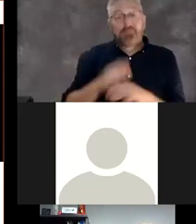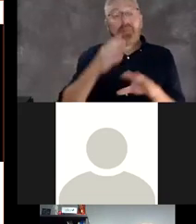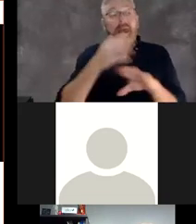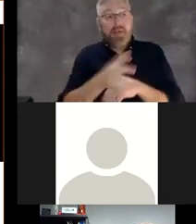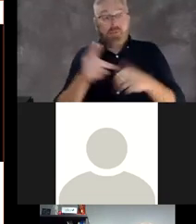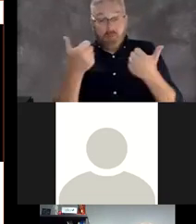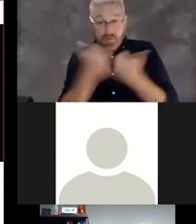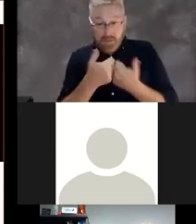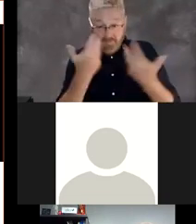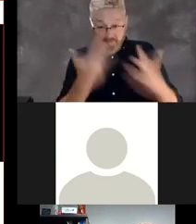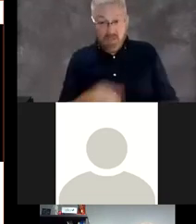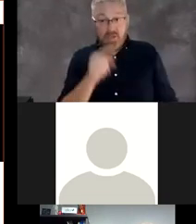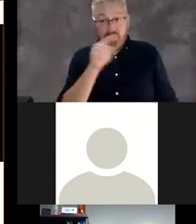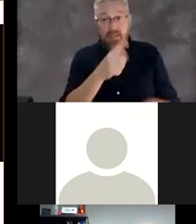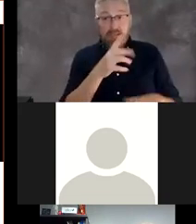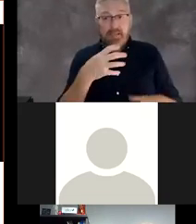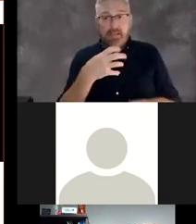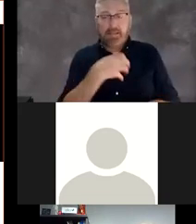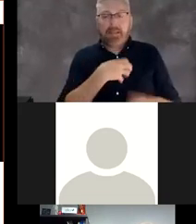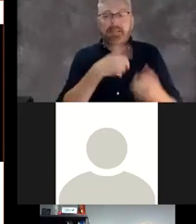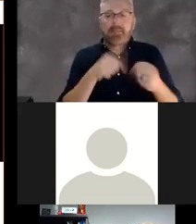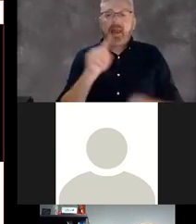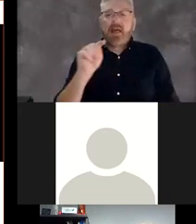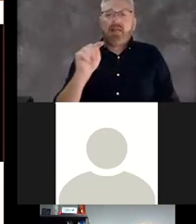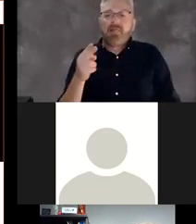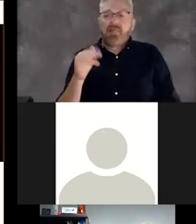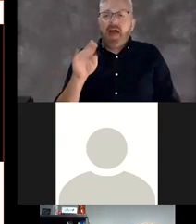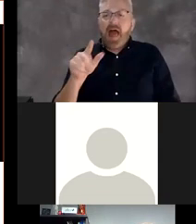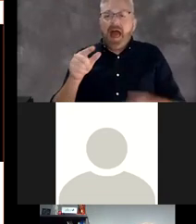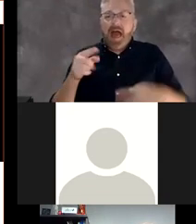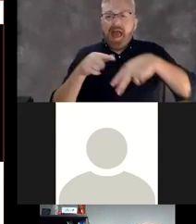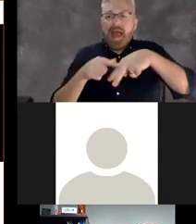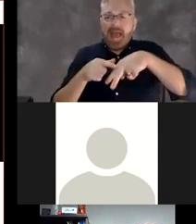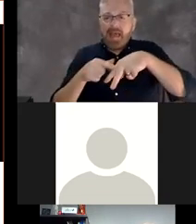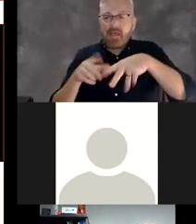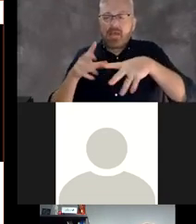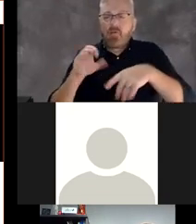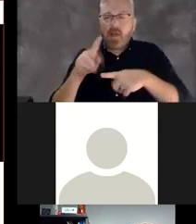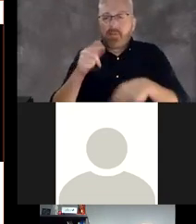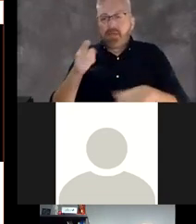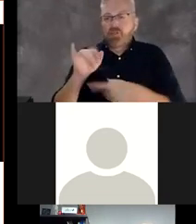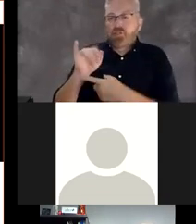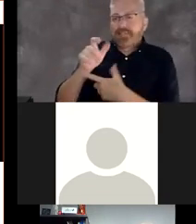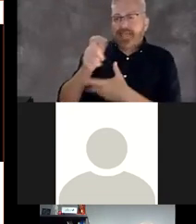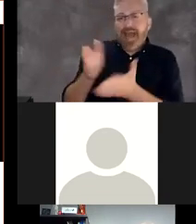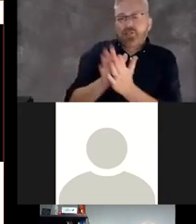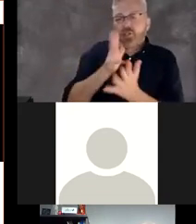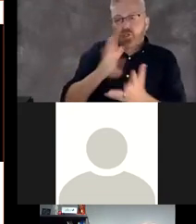TO JESSE OF A THIGH CRAMP. JESSE ASKS MORGAN TO PULL UP OR REMOVE THEIR PANTS. MORGAN TAKES THEIR PANTS OFF,